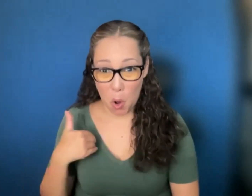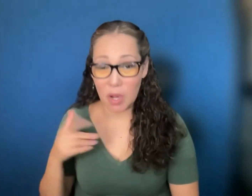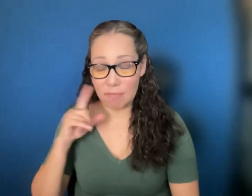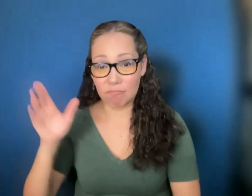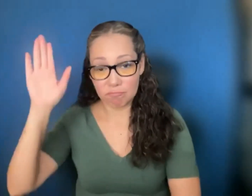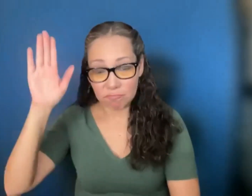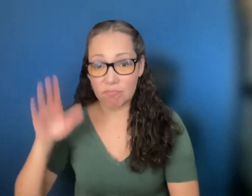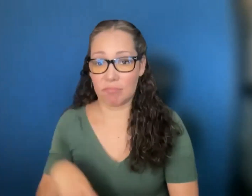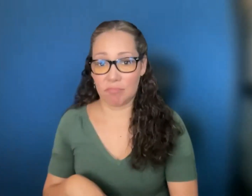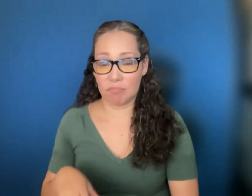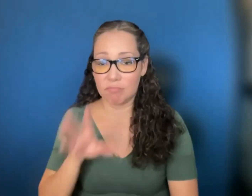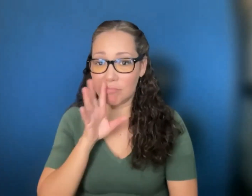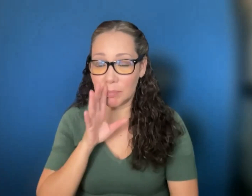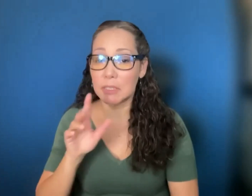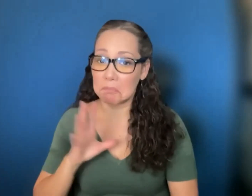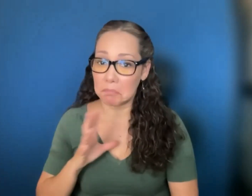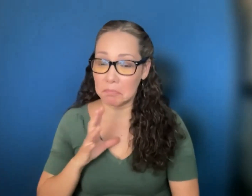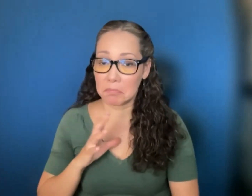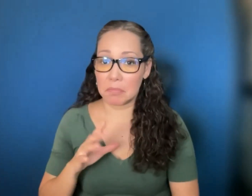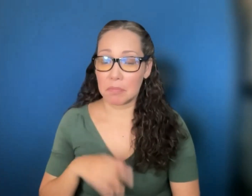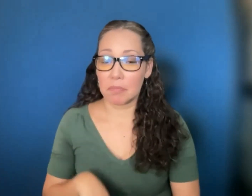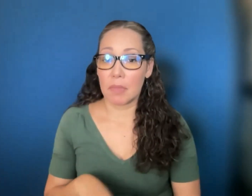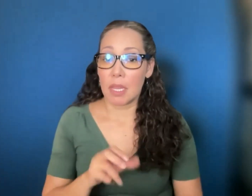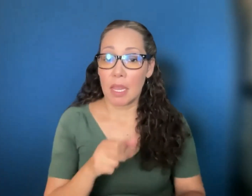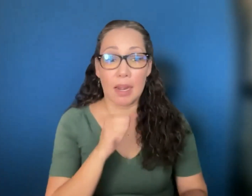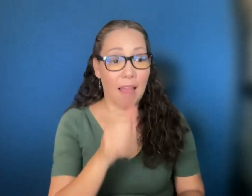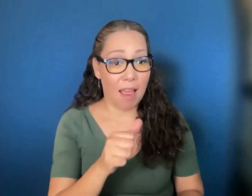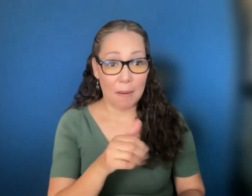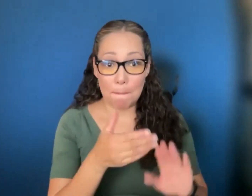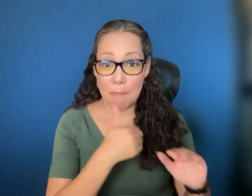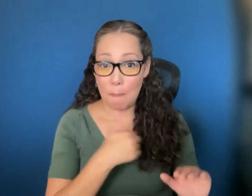and for non-members um you'll be given the opportunity to speak during the two public